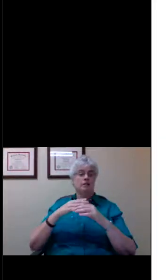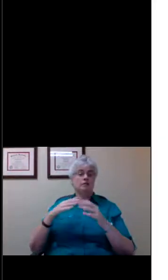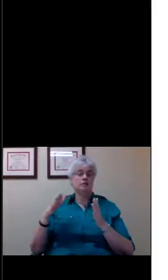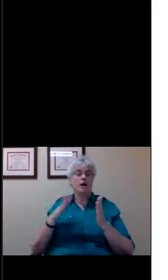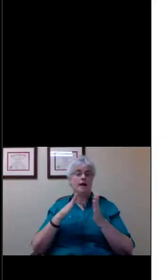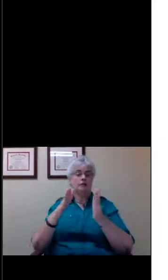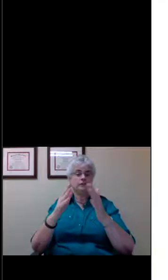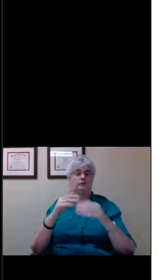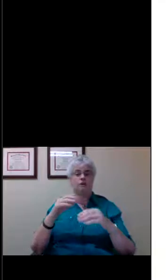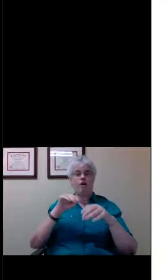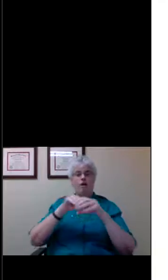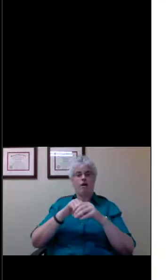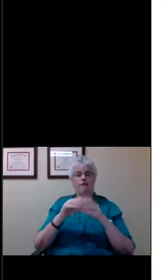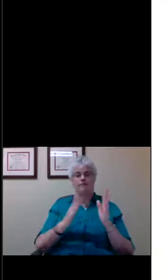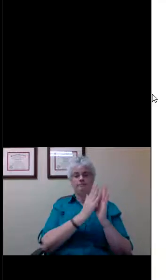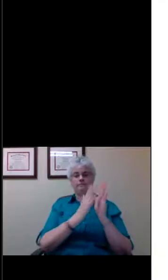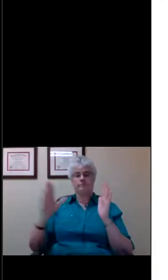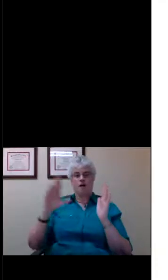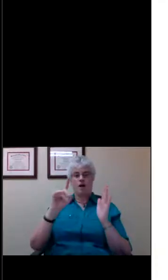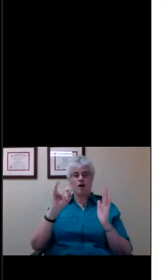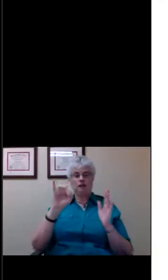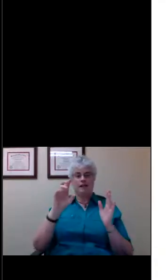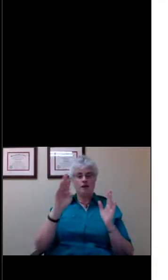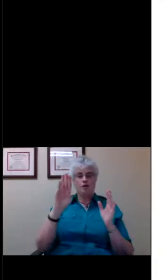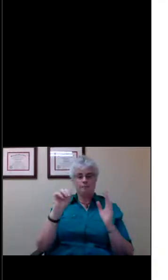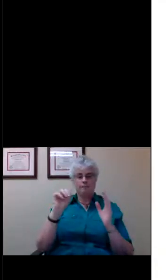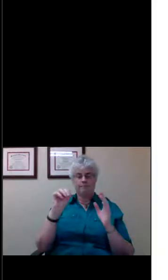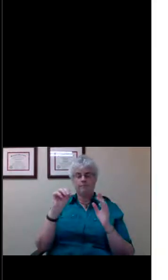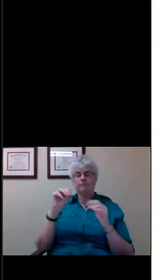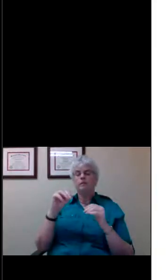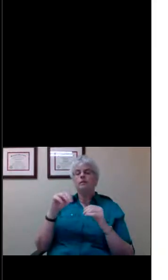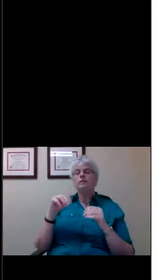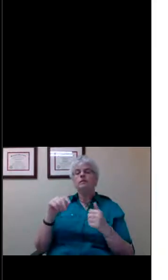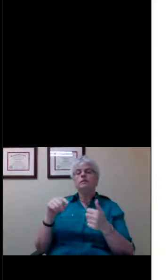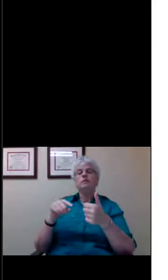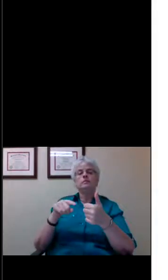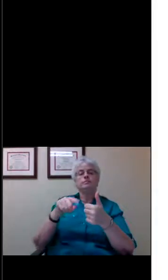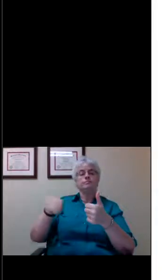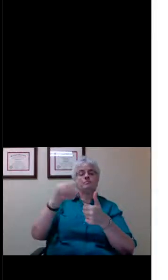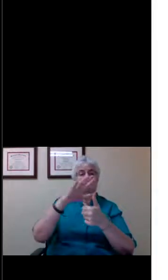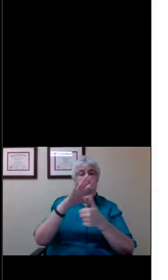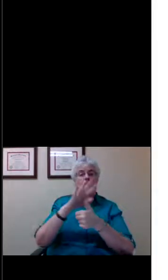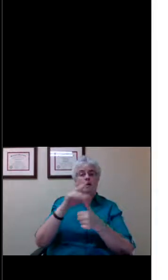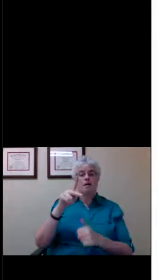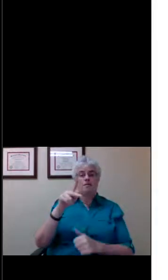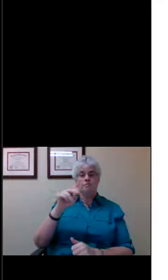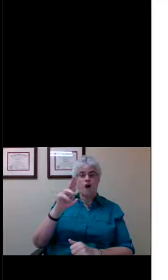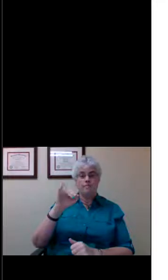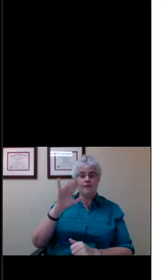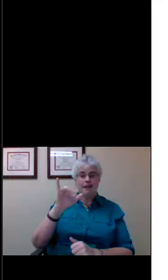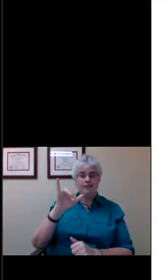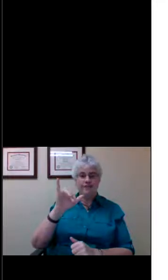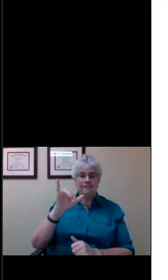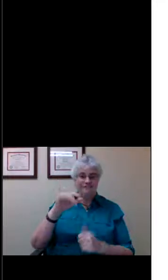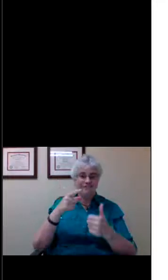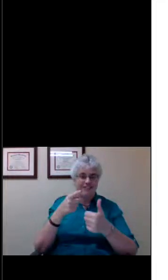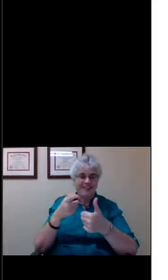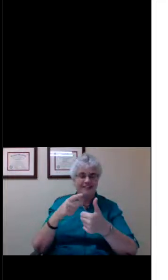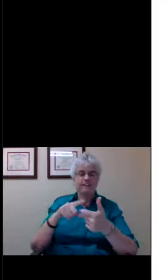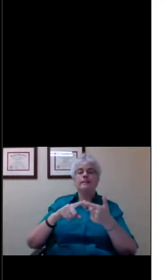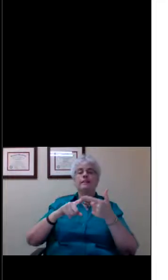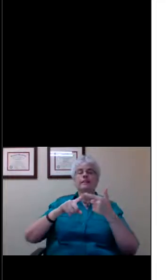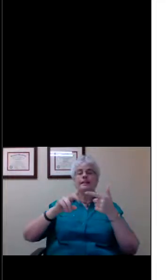prevention strategies on the continuum. The first primary-